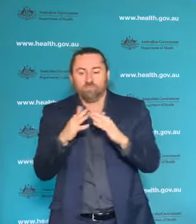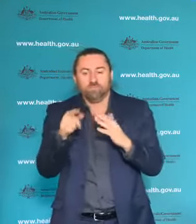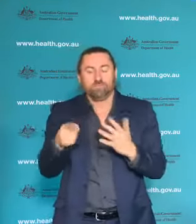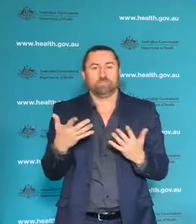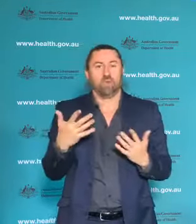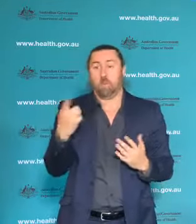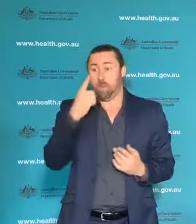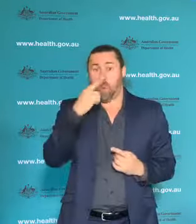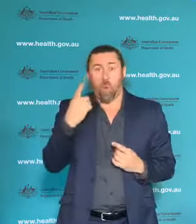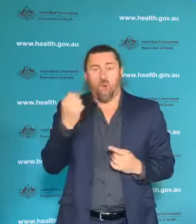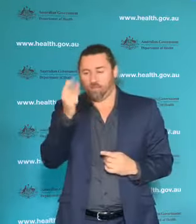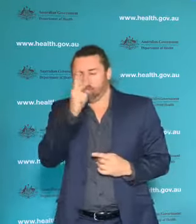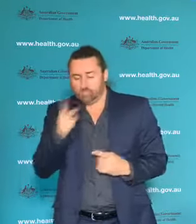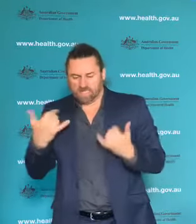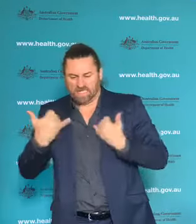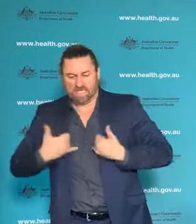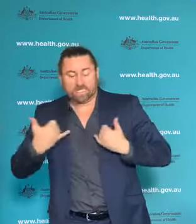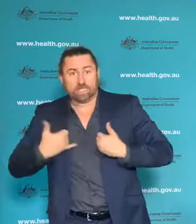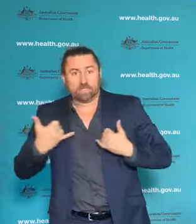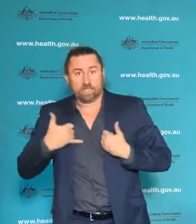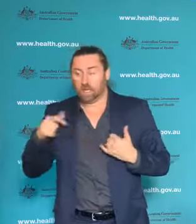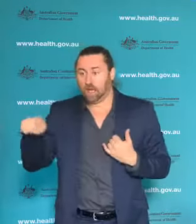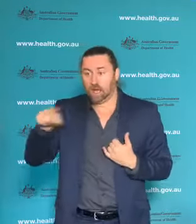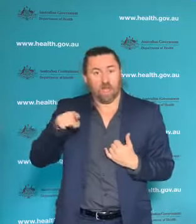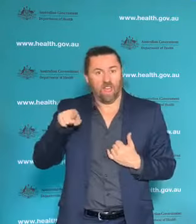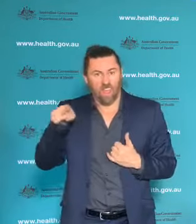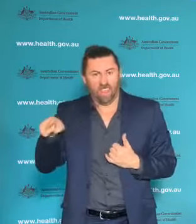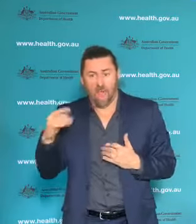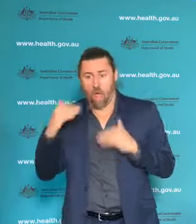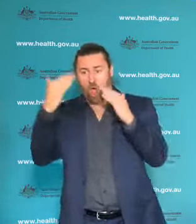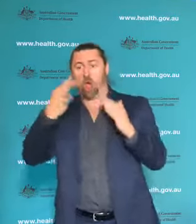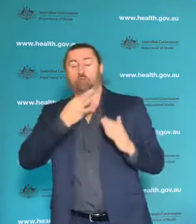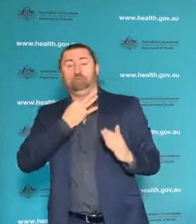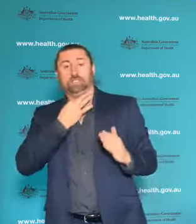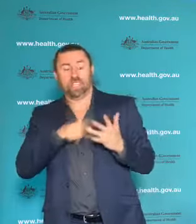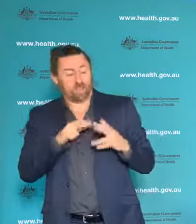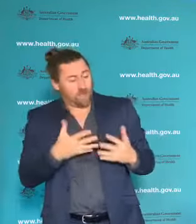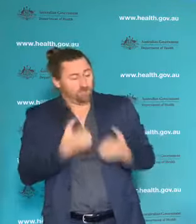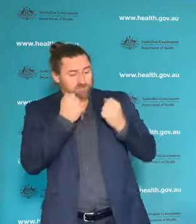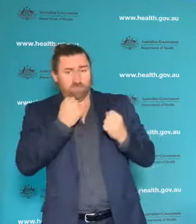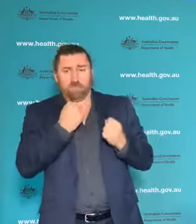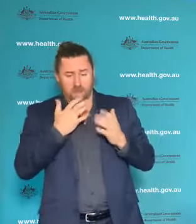disease, the people who are most at risk of serious consequences of COVID-19.